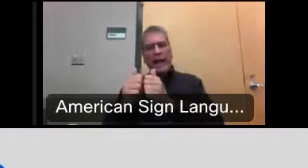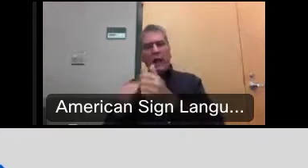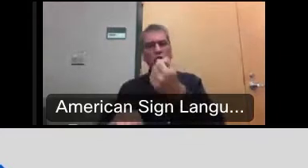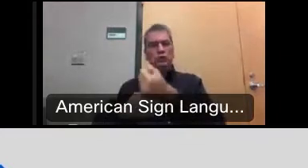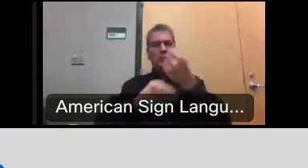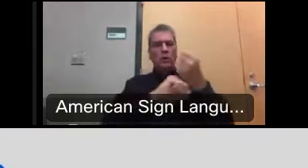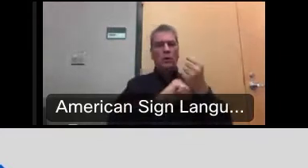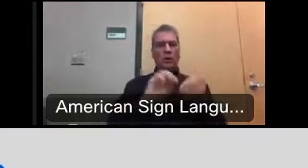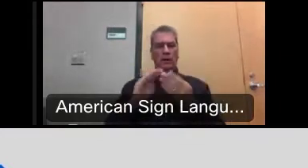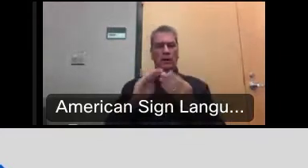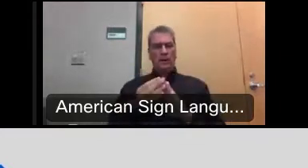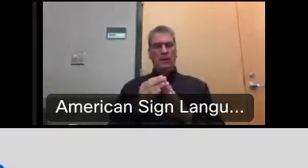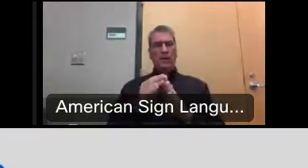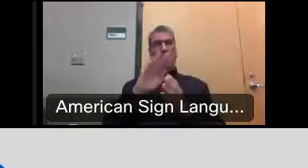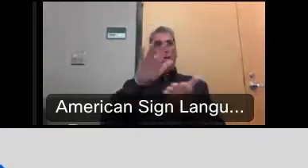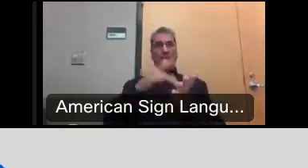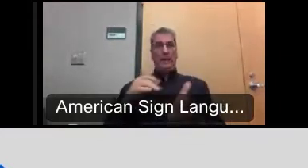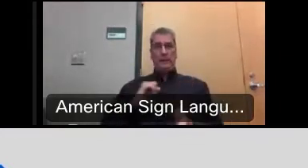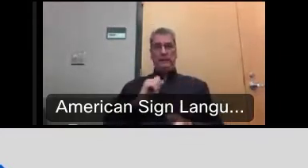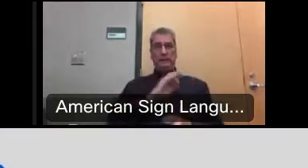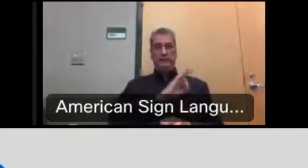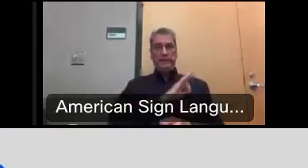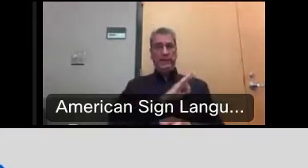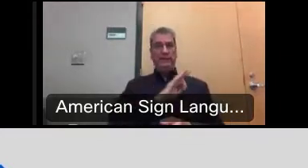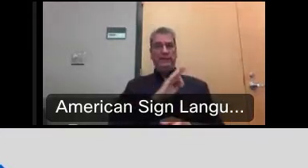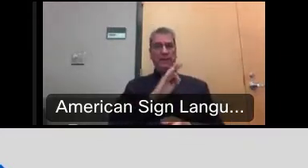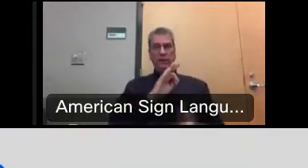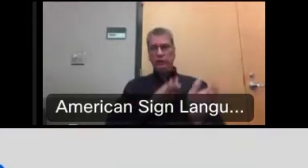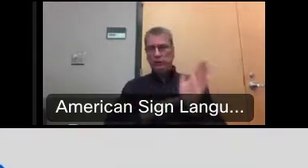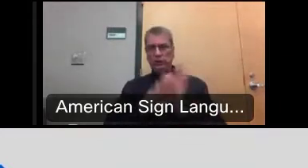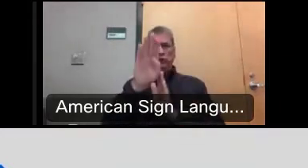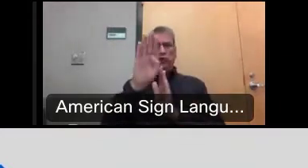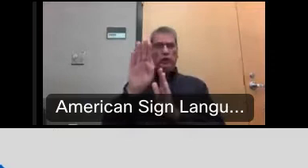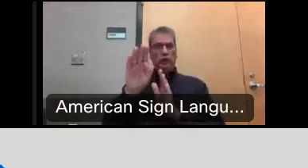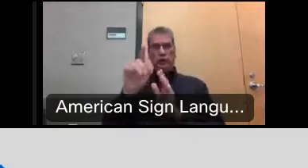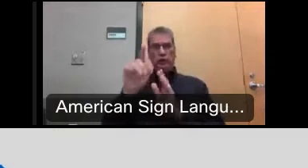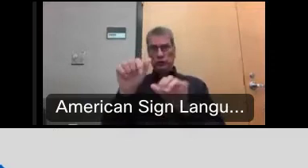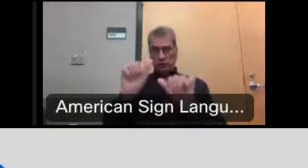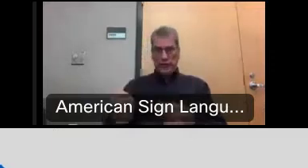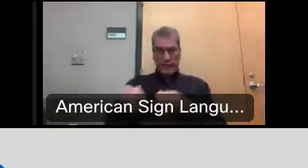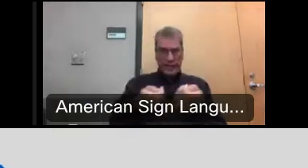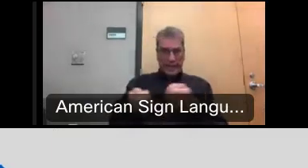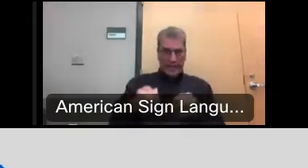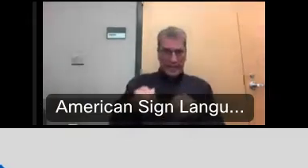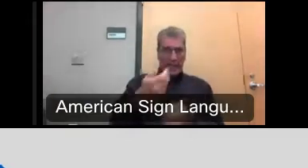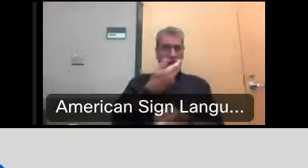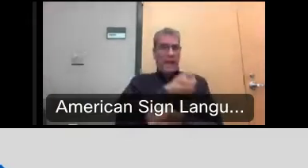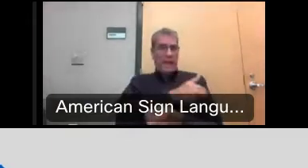So, medical staff search, uh, capacity. Hospitals became fatigued hospitals, many